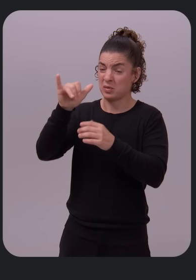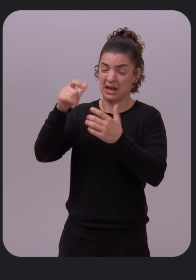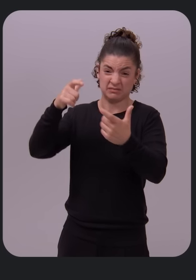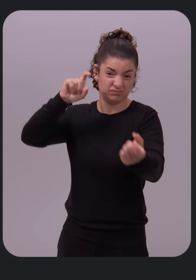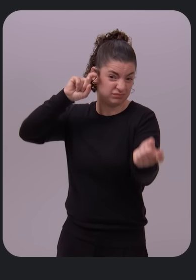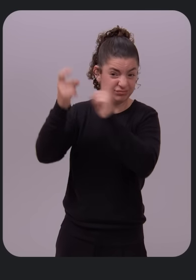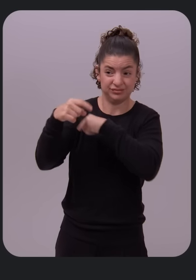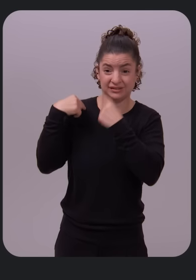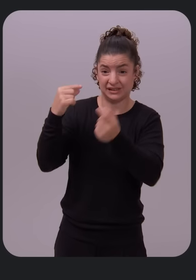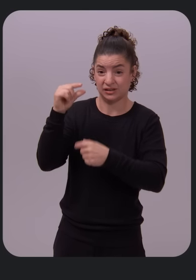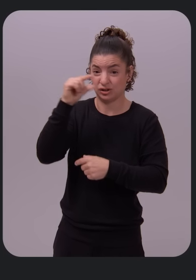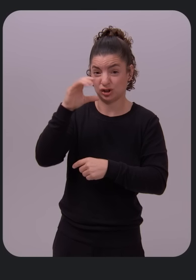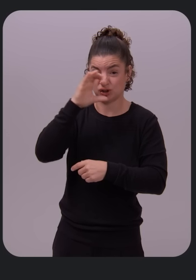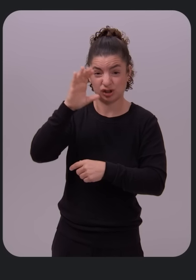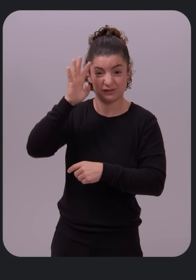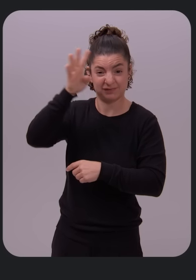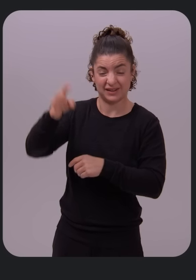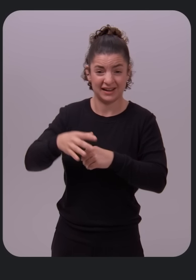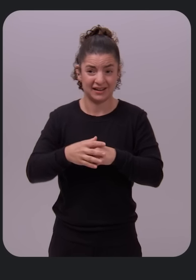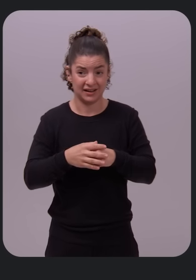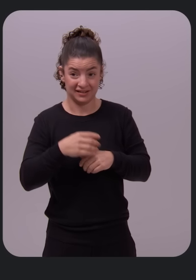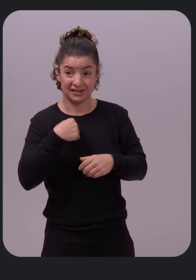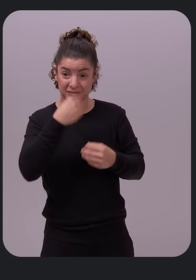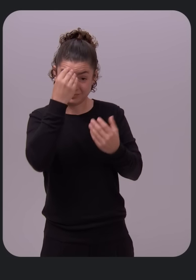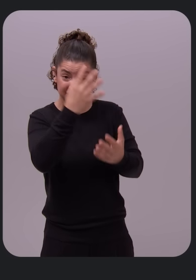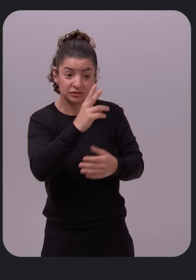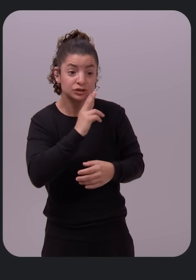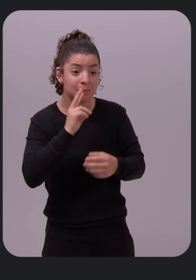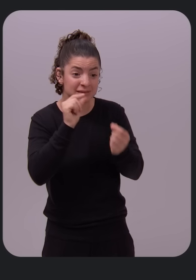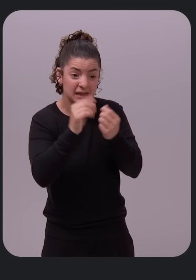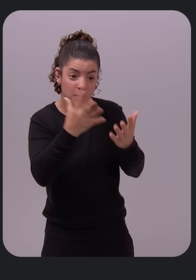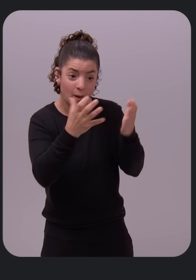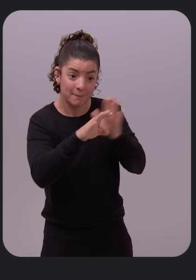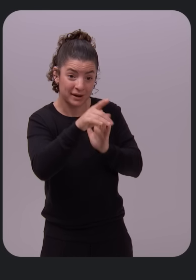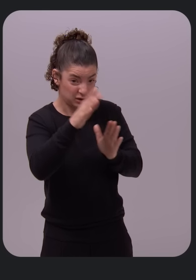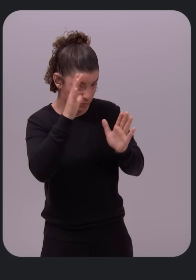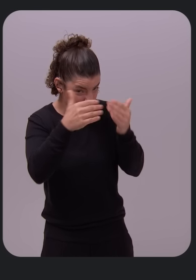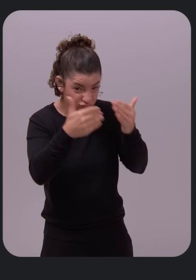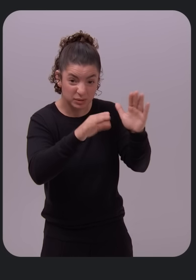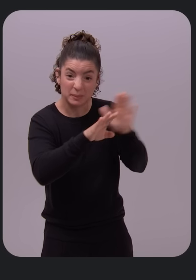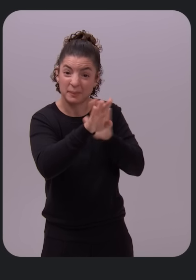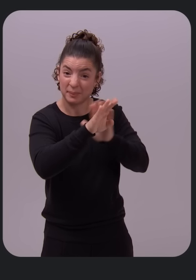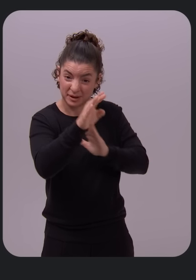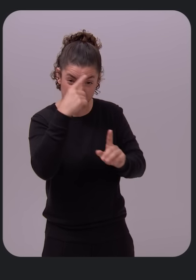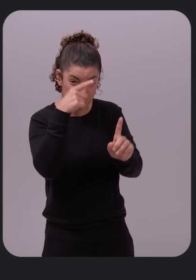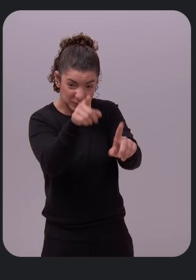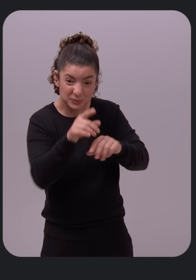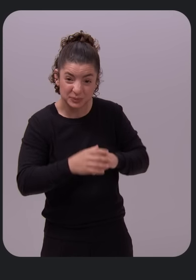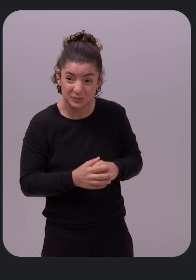engine was invented. You tell Gemini exactly what you want built, and it builds it for you. No.